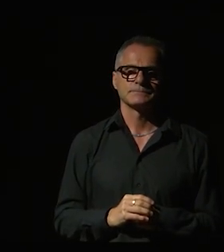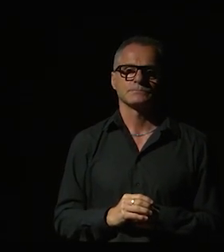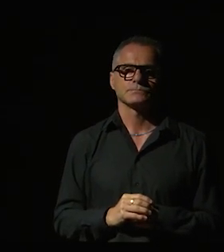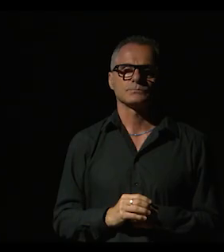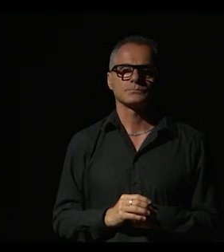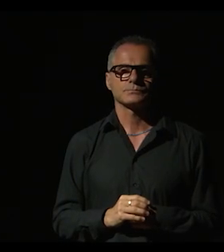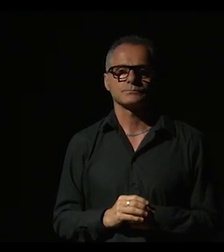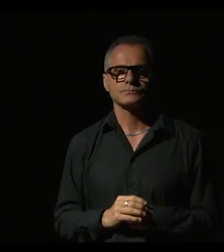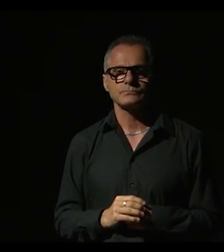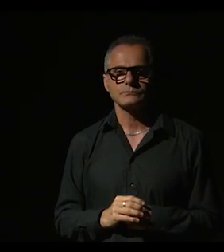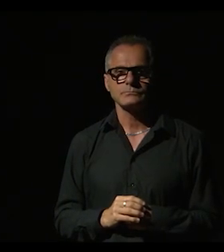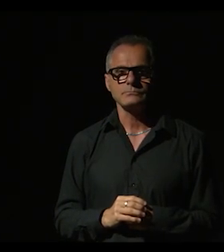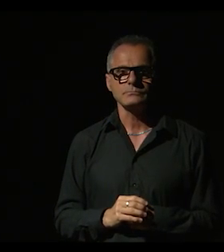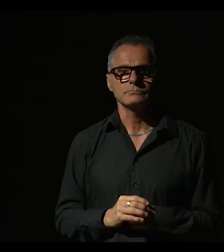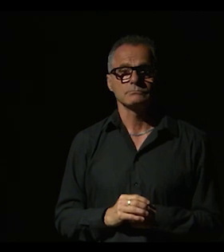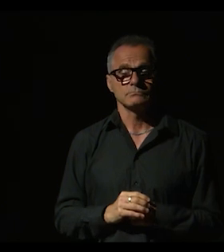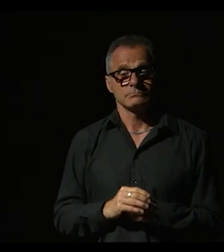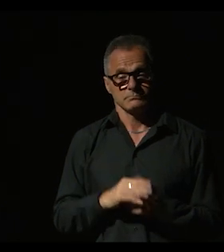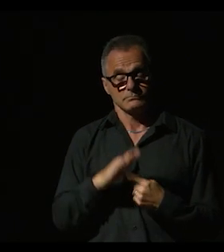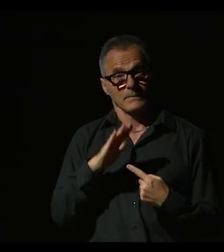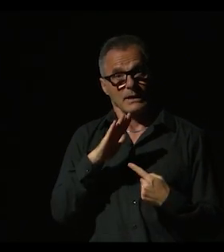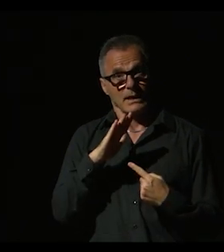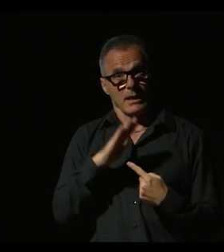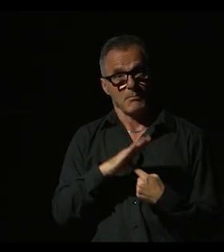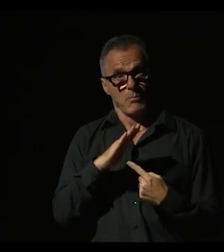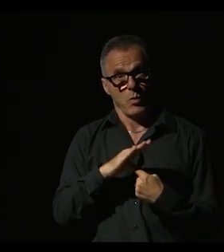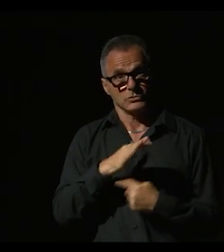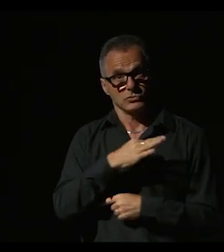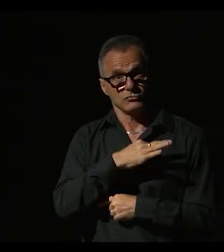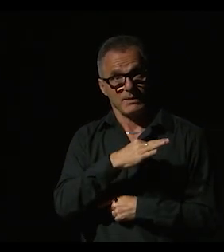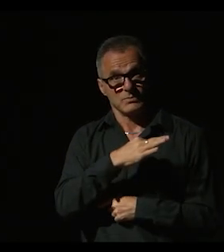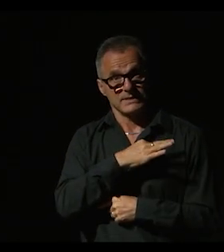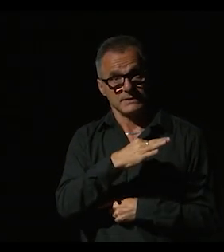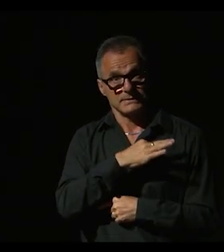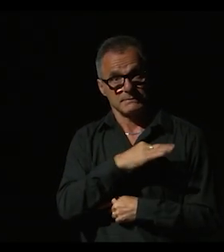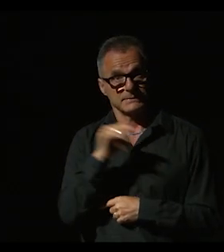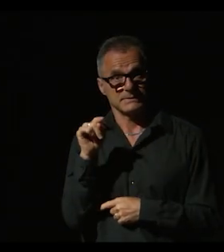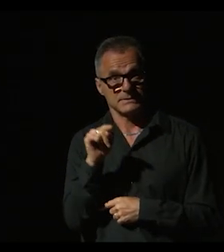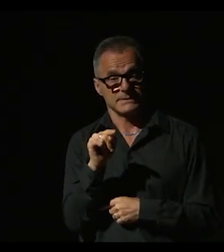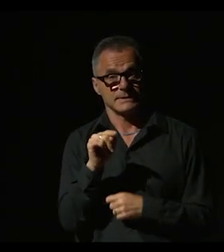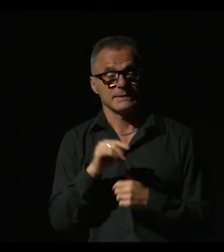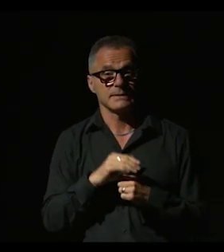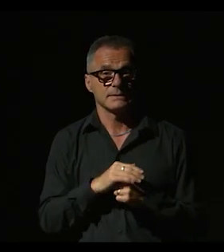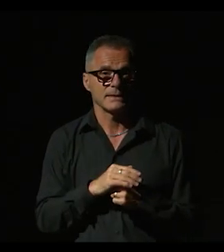Another very important reference in all that has been remarked previously, but I think it's always good to show it